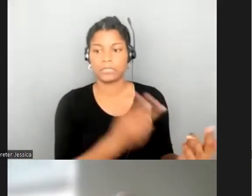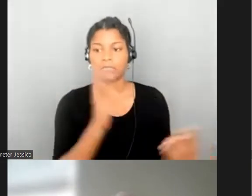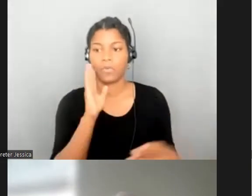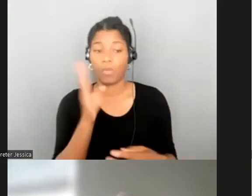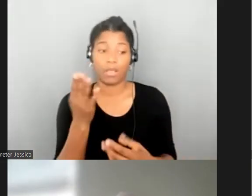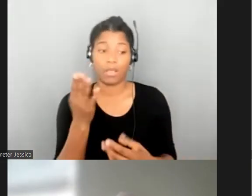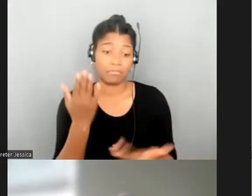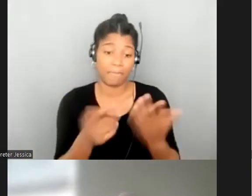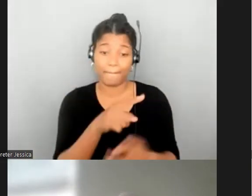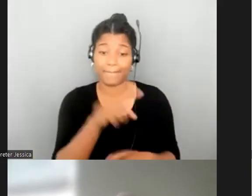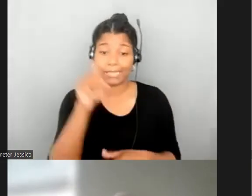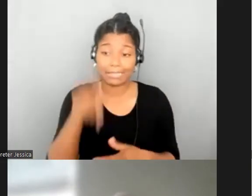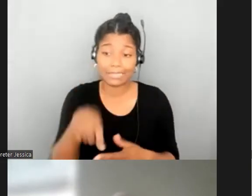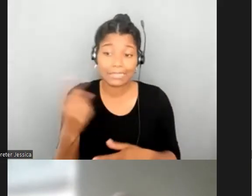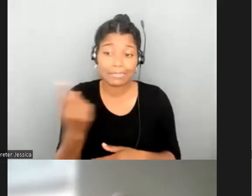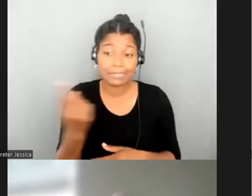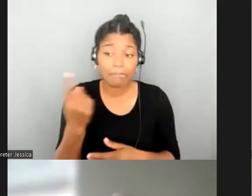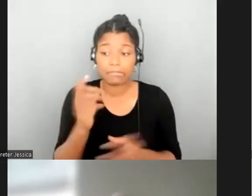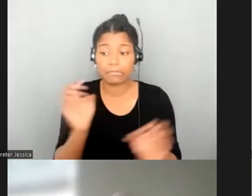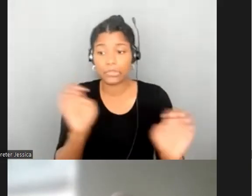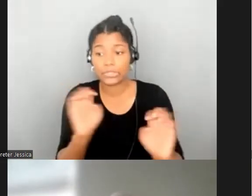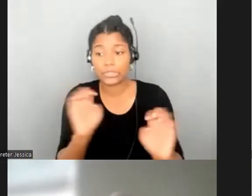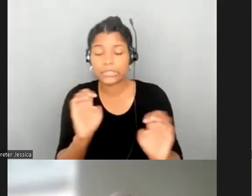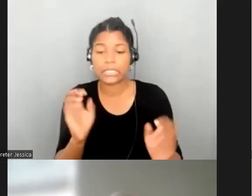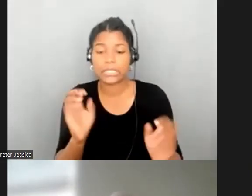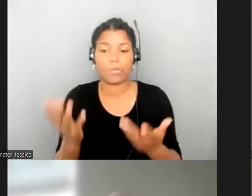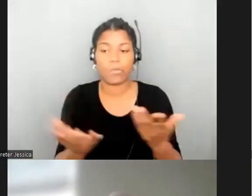equipment after a coach talked to the people and found out what they need.